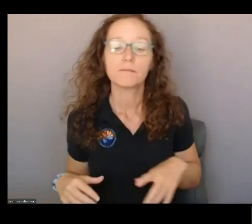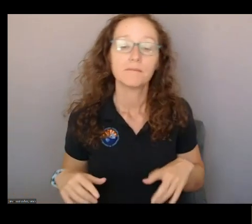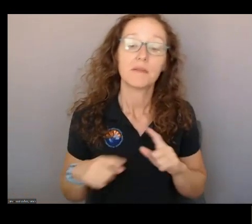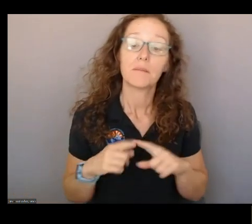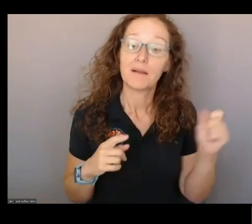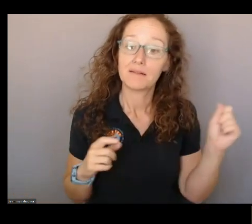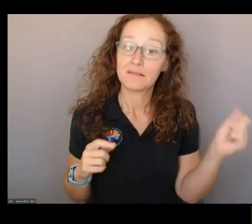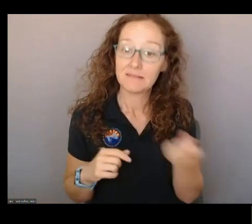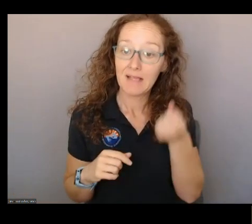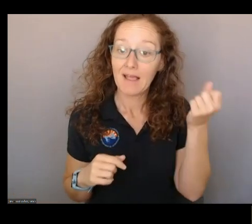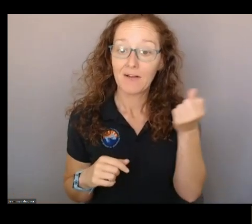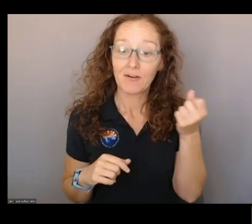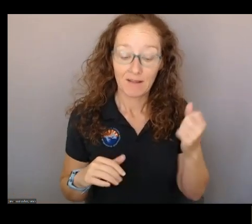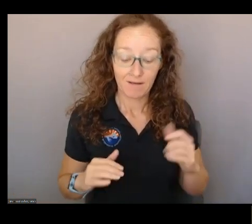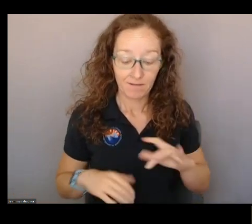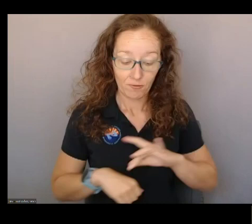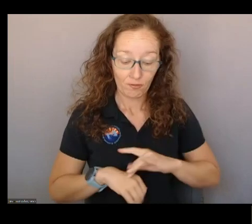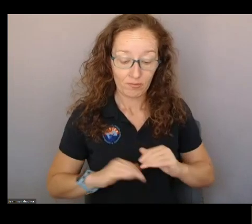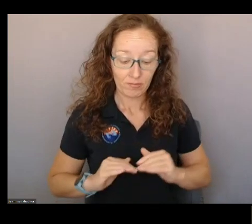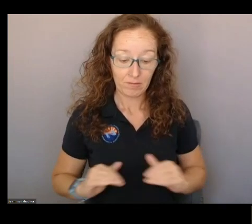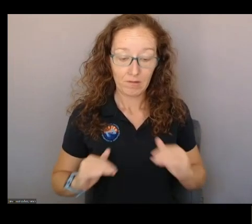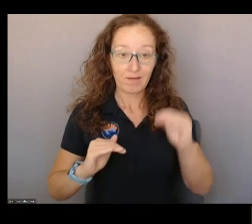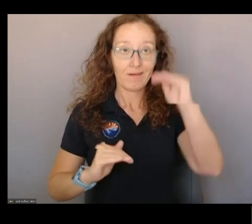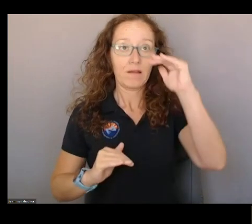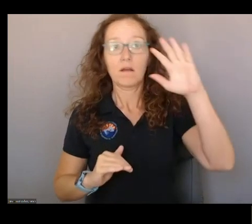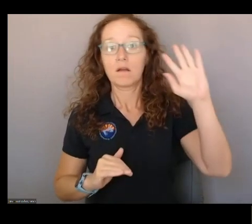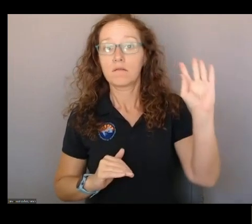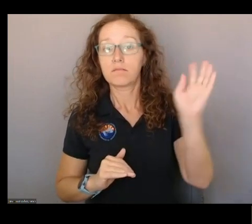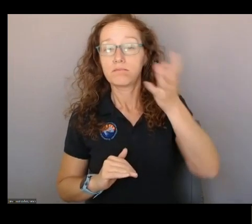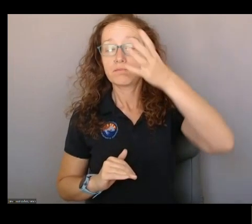likely stay over the same location and continue to rain.